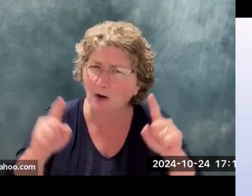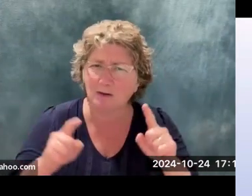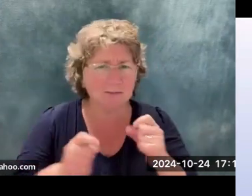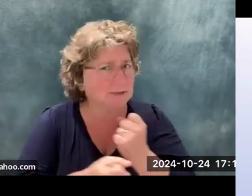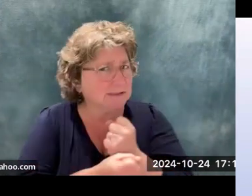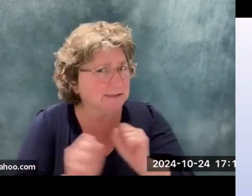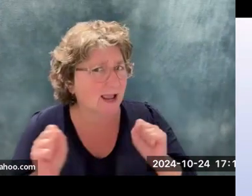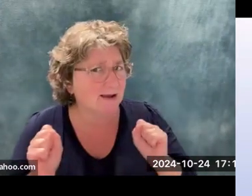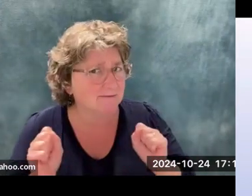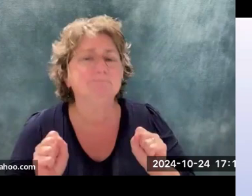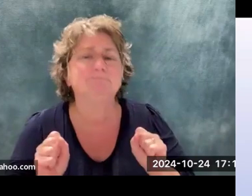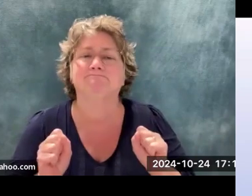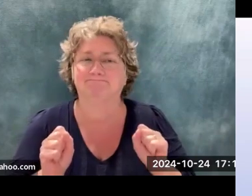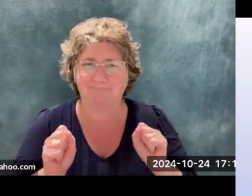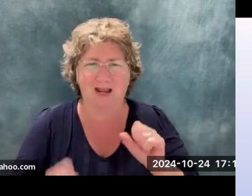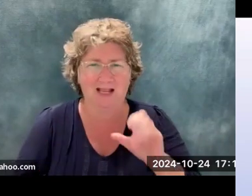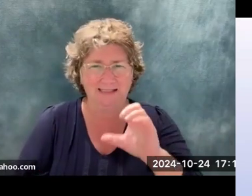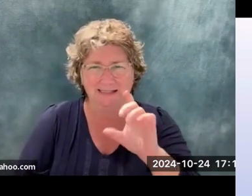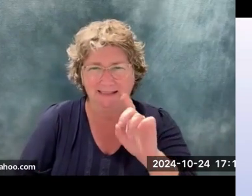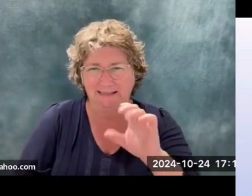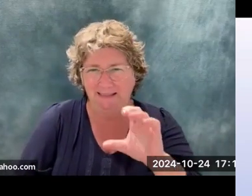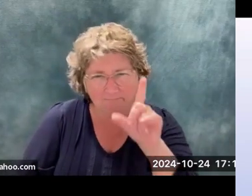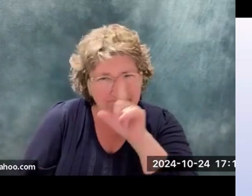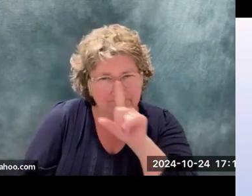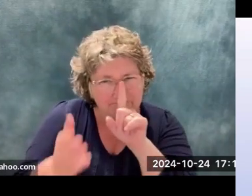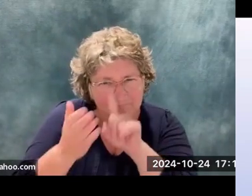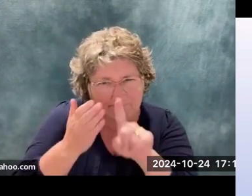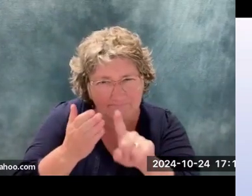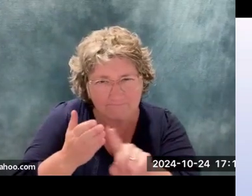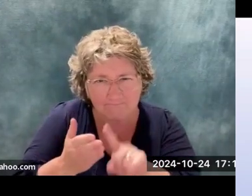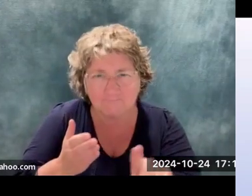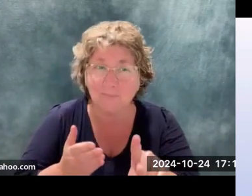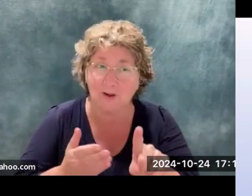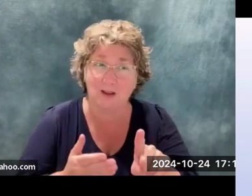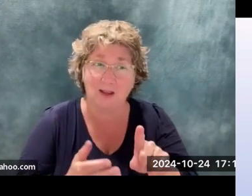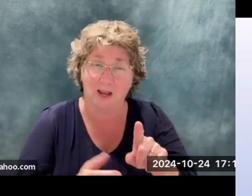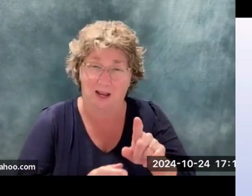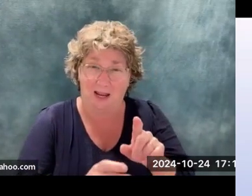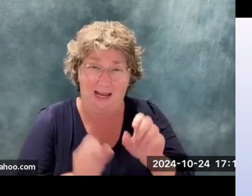doing cost benefit analysis and figuring out whether any harms from a vaccine